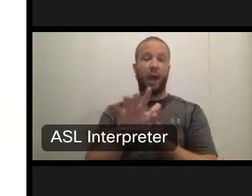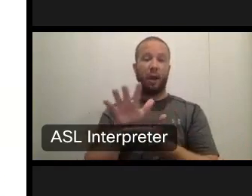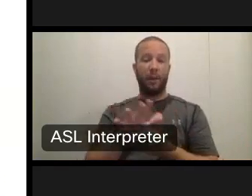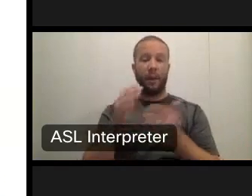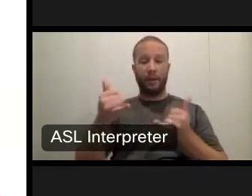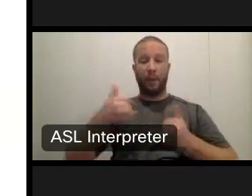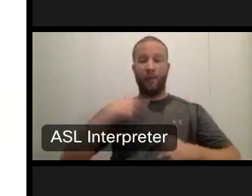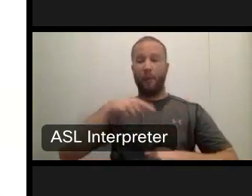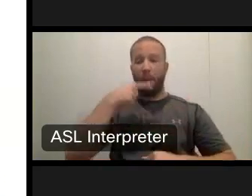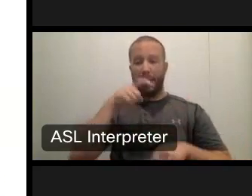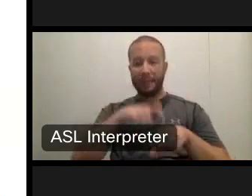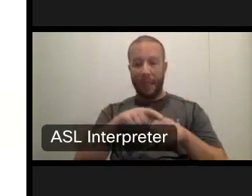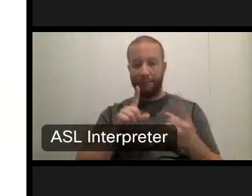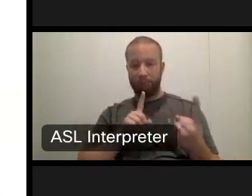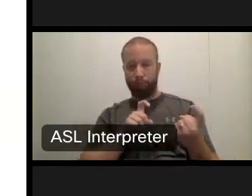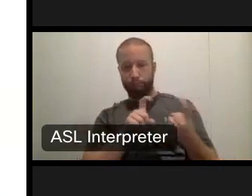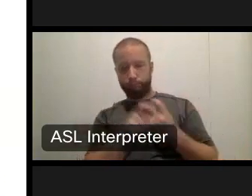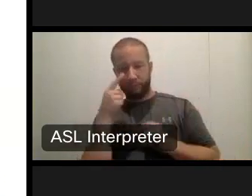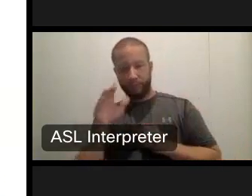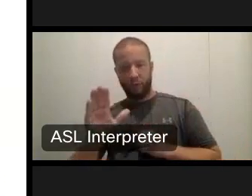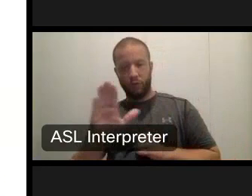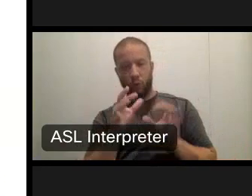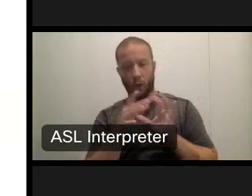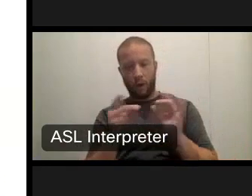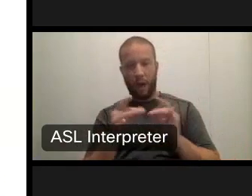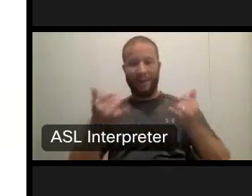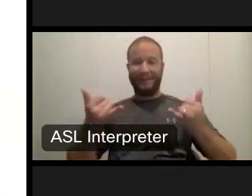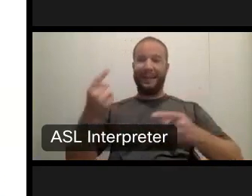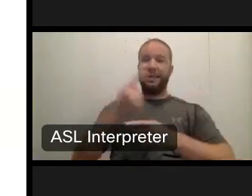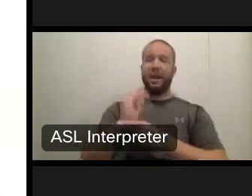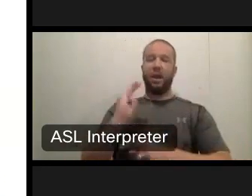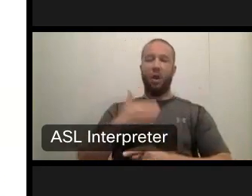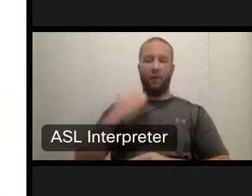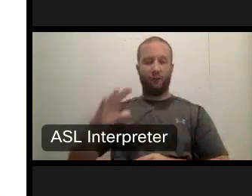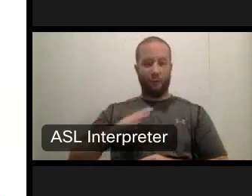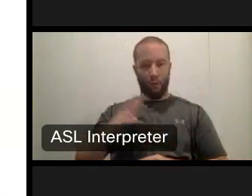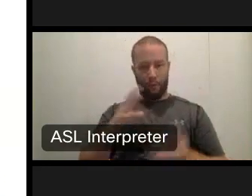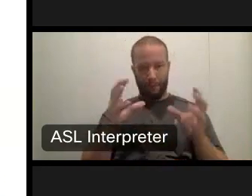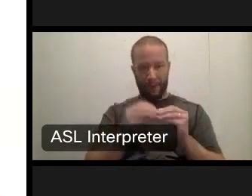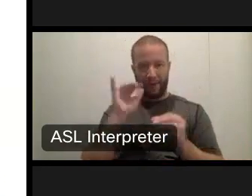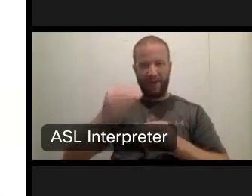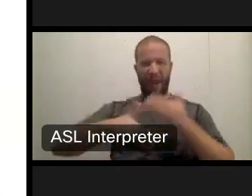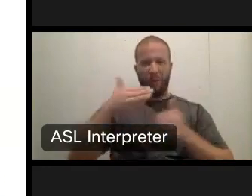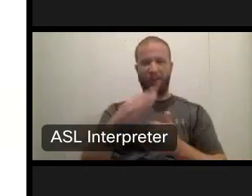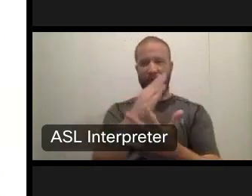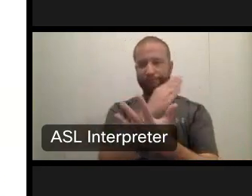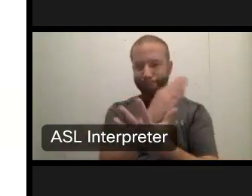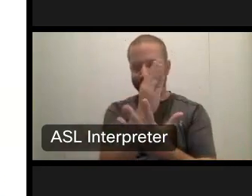period now for comments which has led us to this public hearing for the two proposed changes that